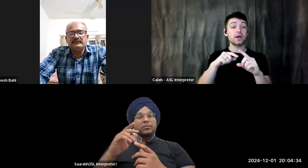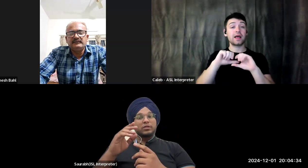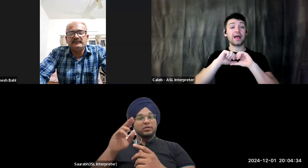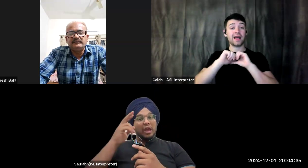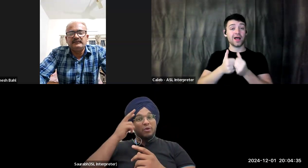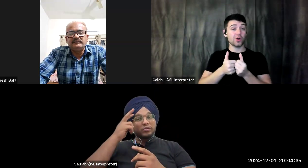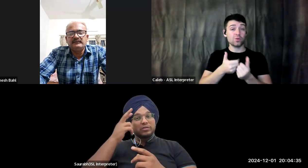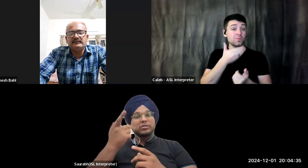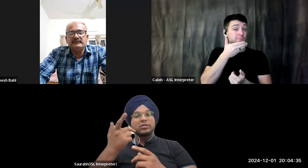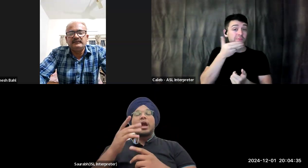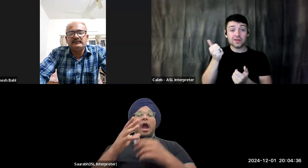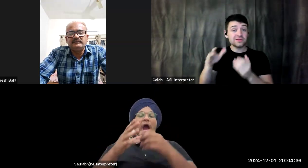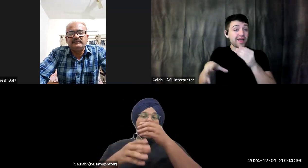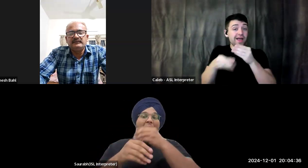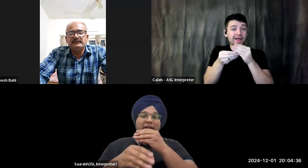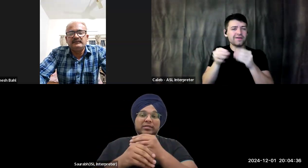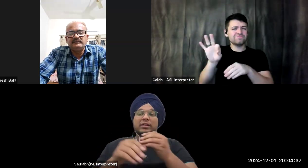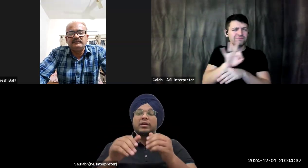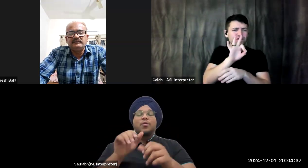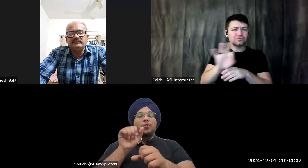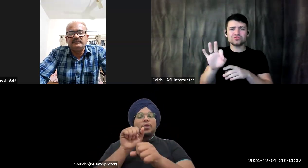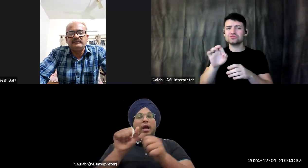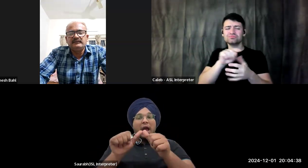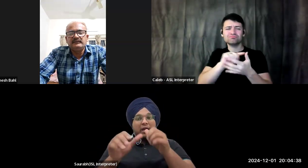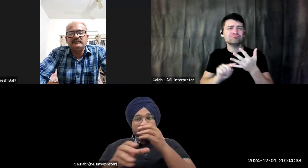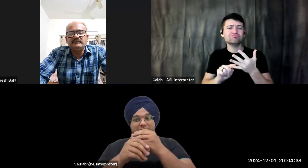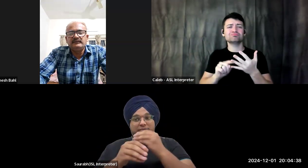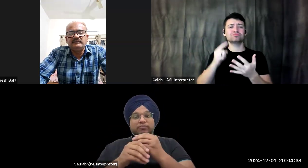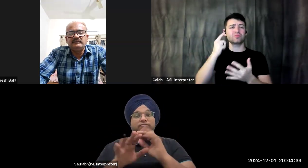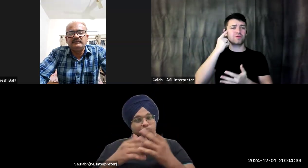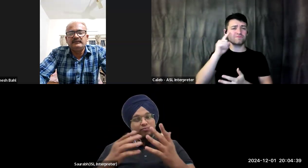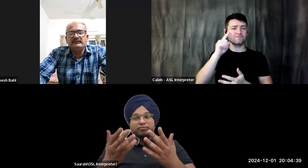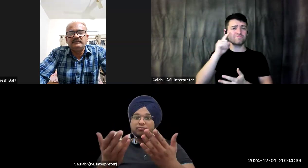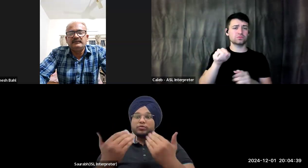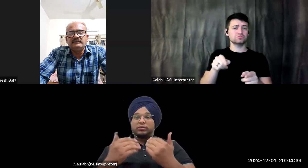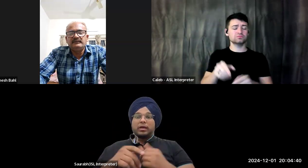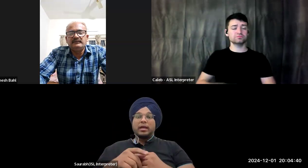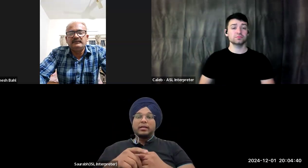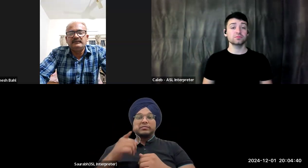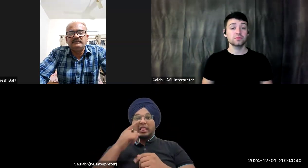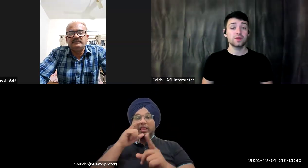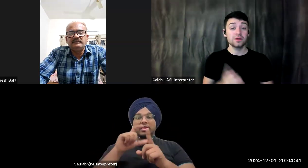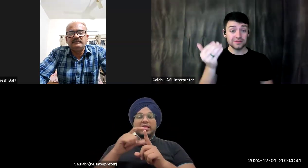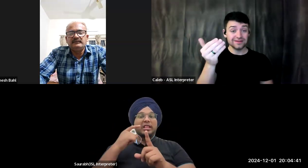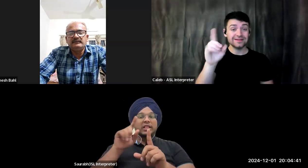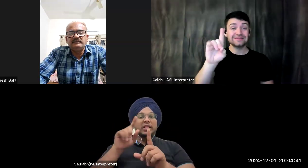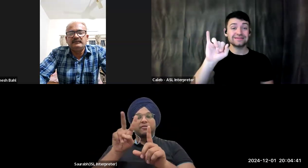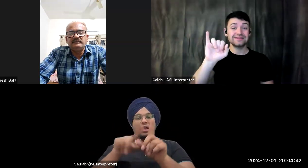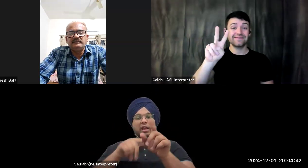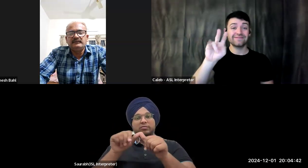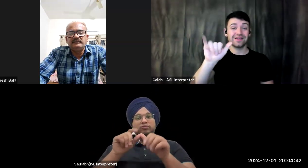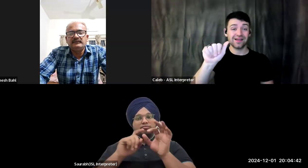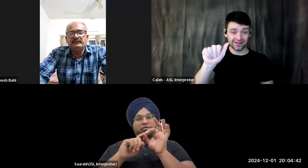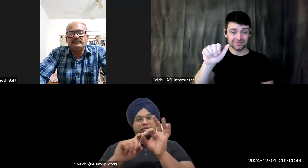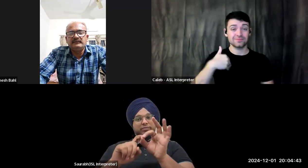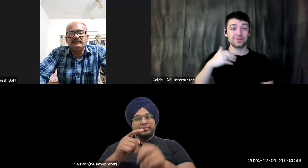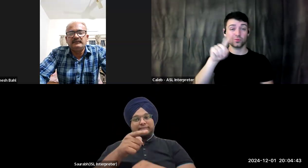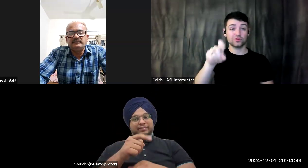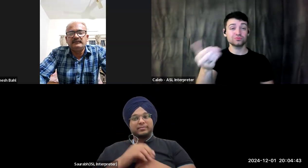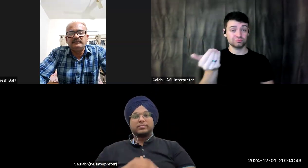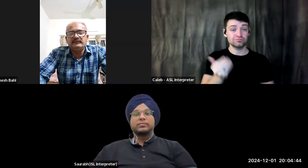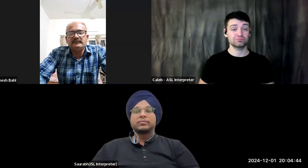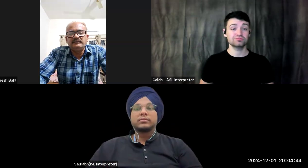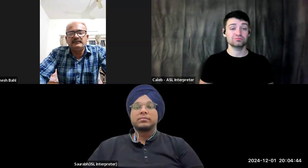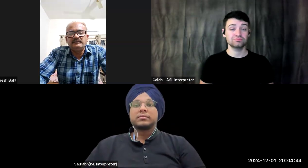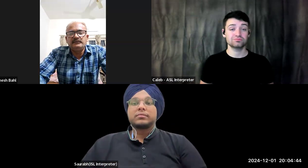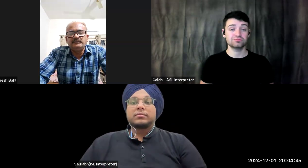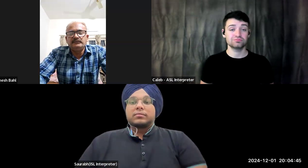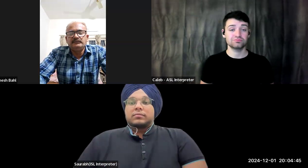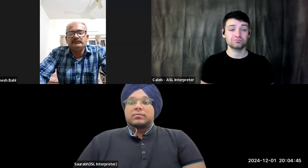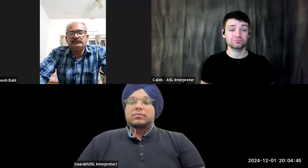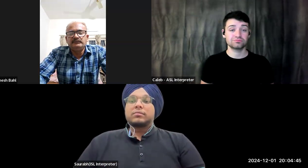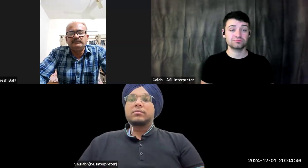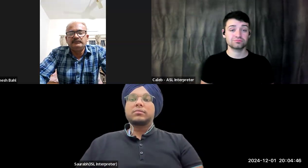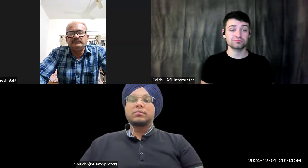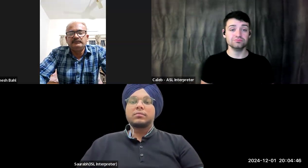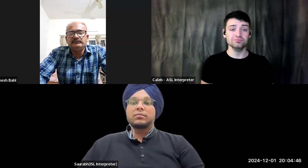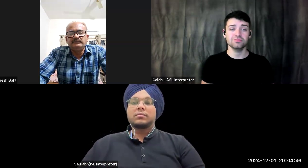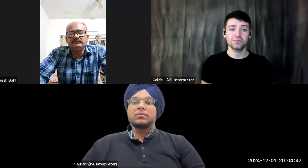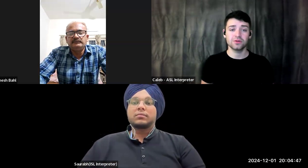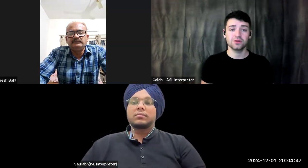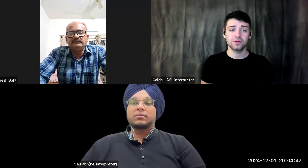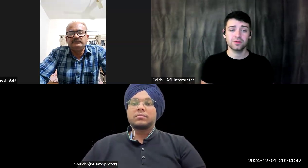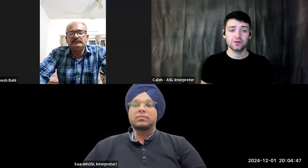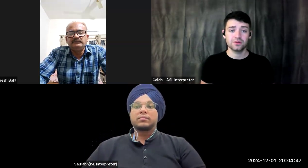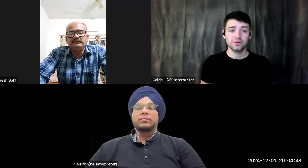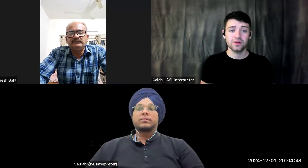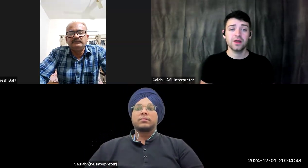add functionality, then you can say so. Divya has a question.